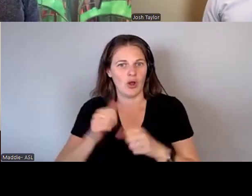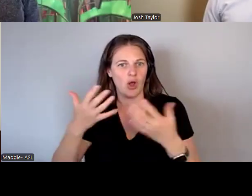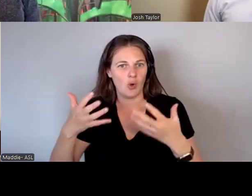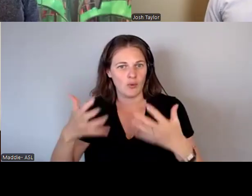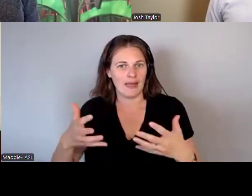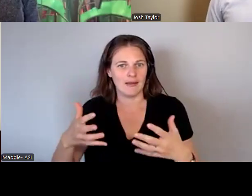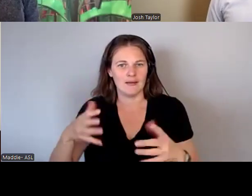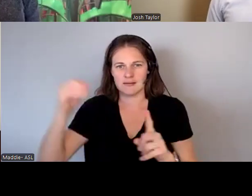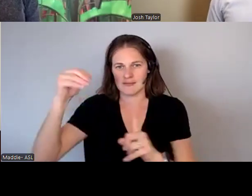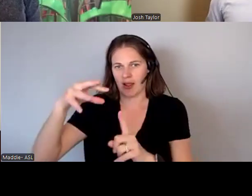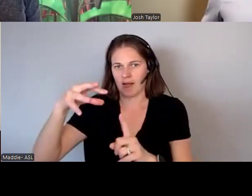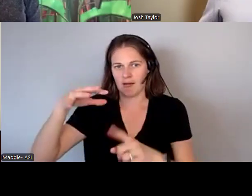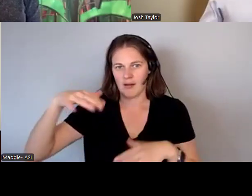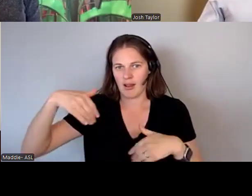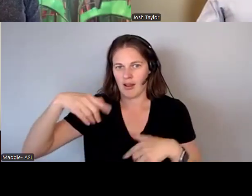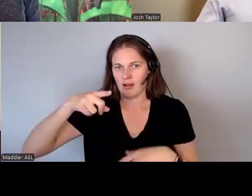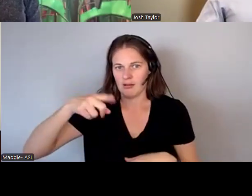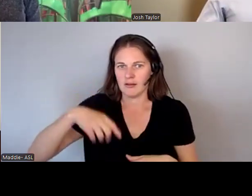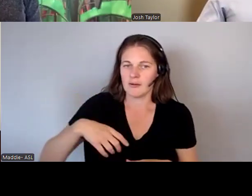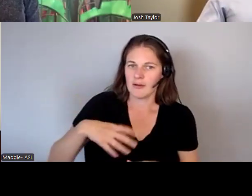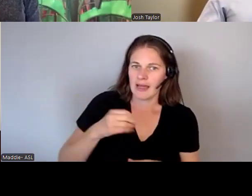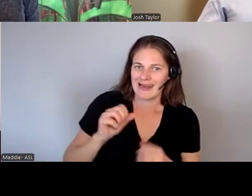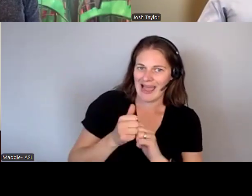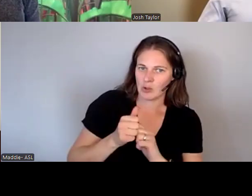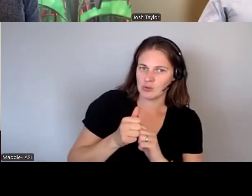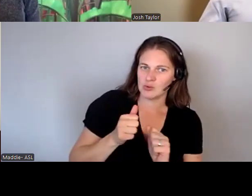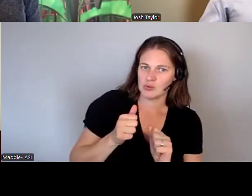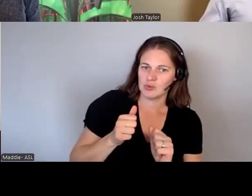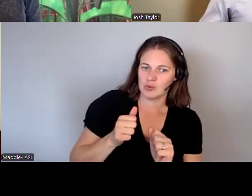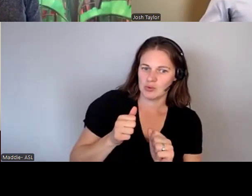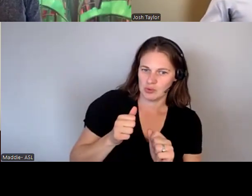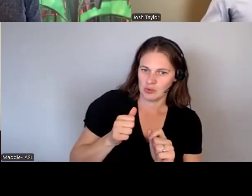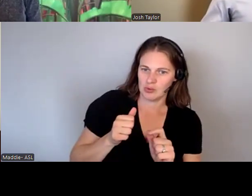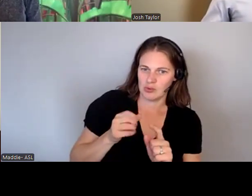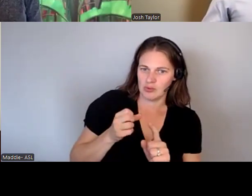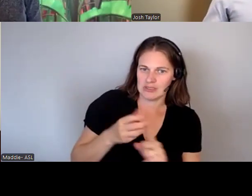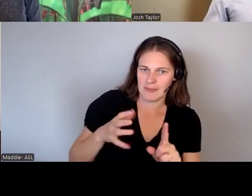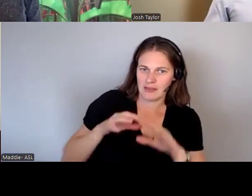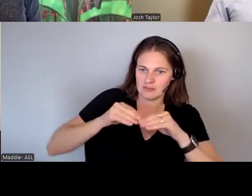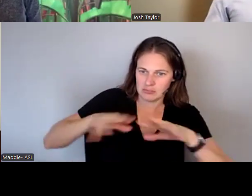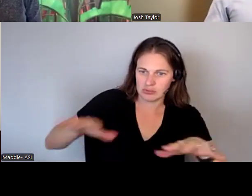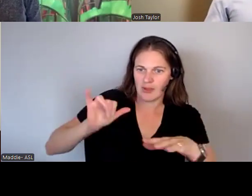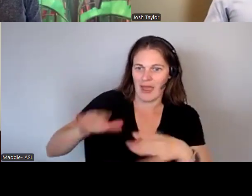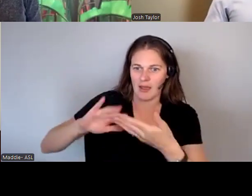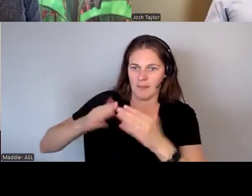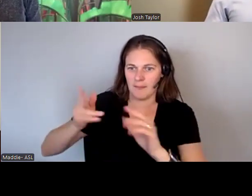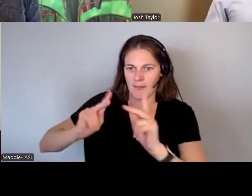how can it be expanded out to this population. Great. We are out of time.